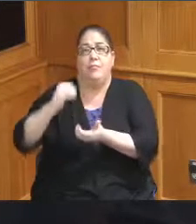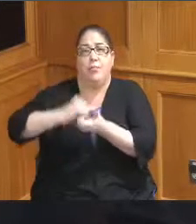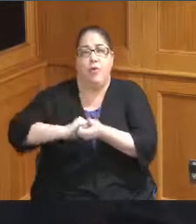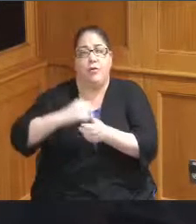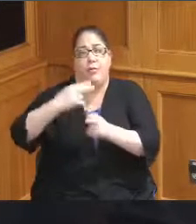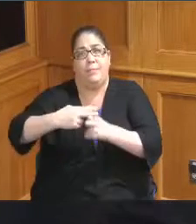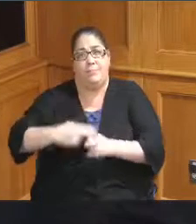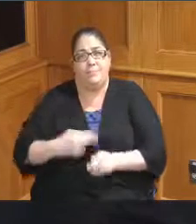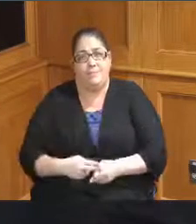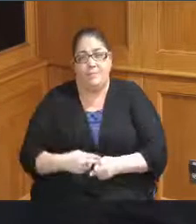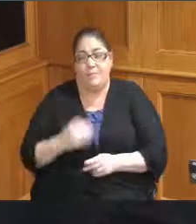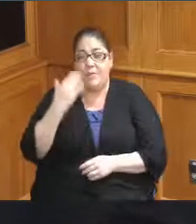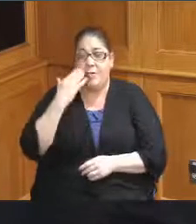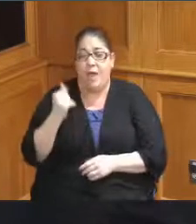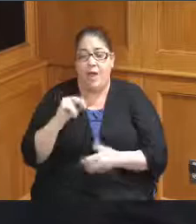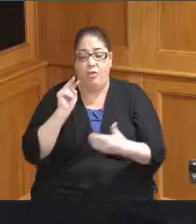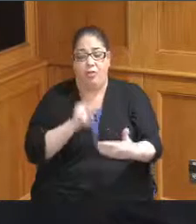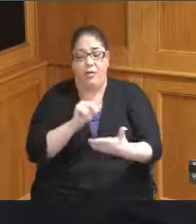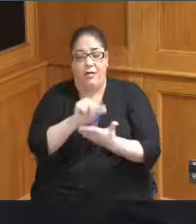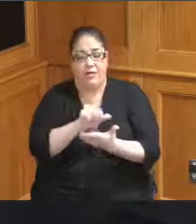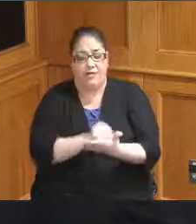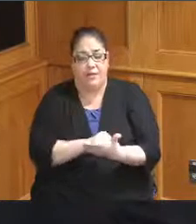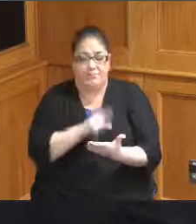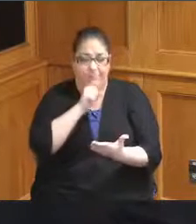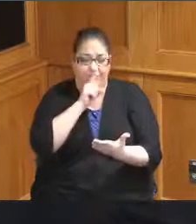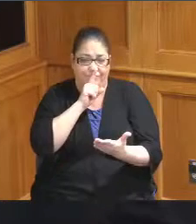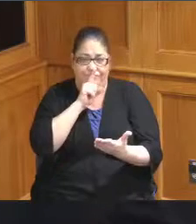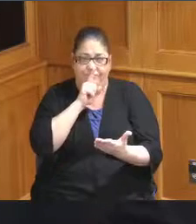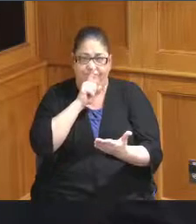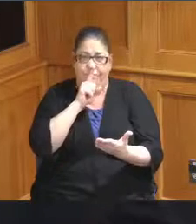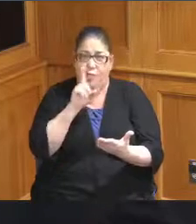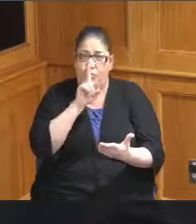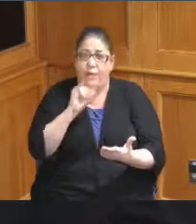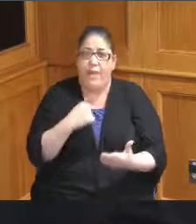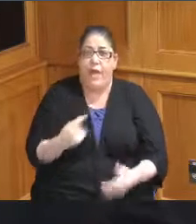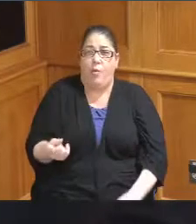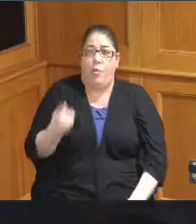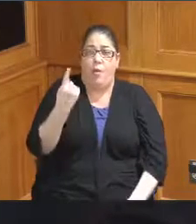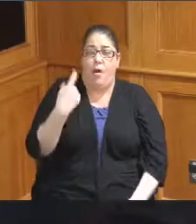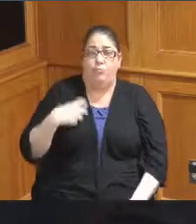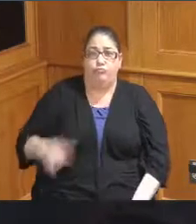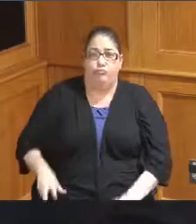because as you look at the agenda it just looks like strategies is getting all the money even